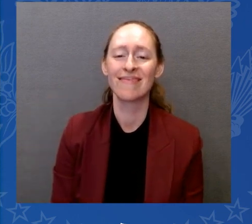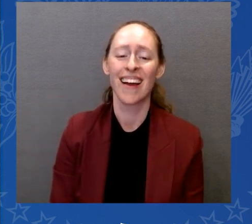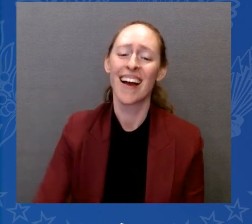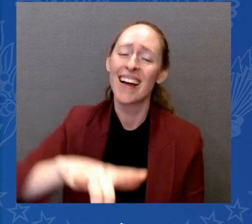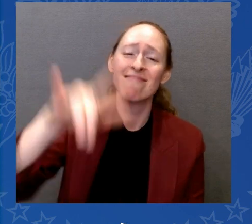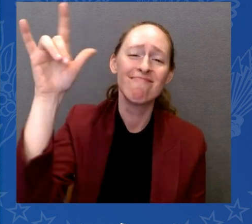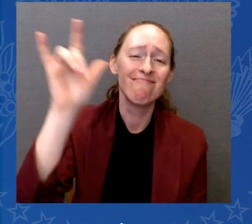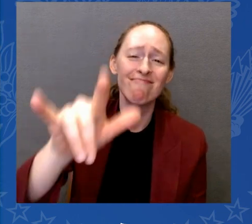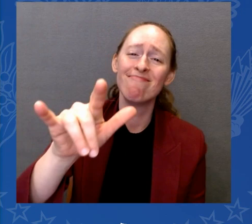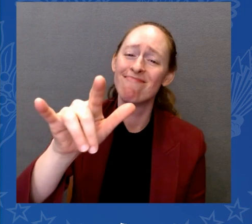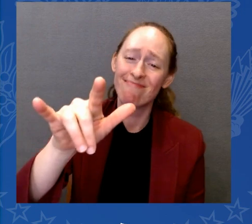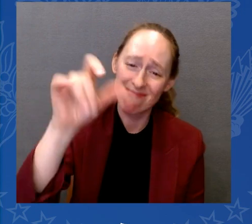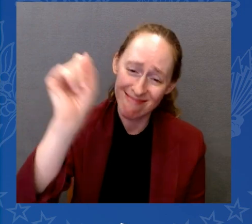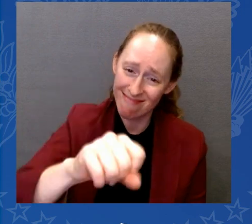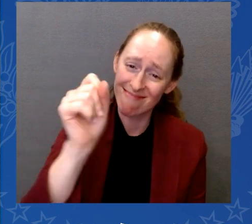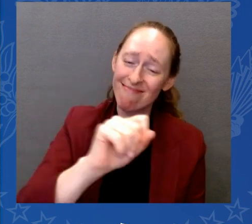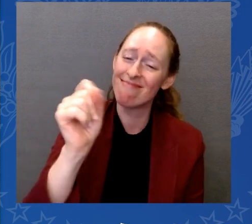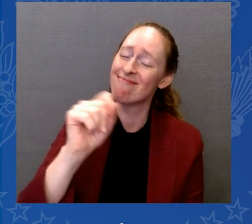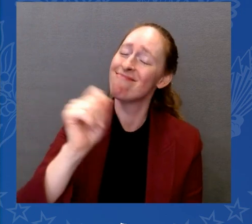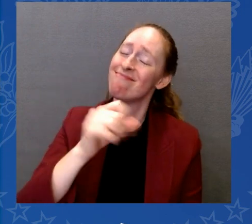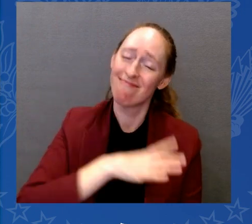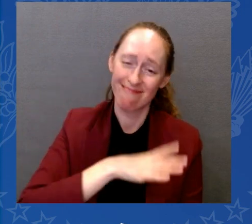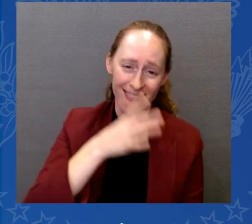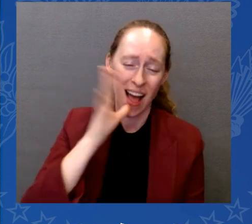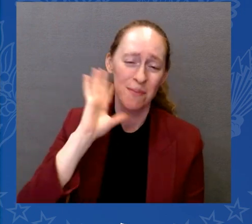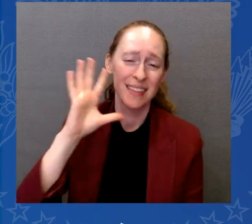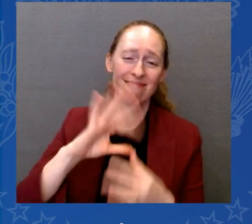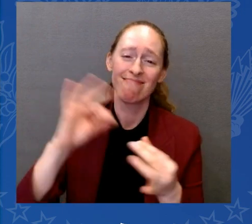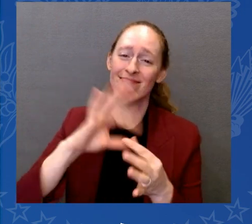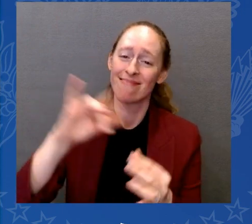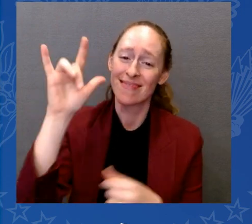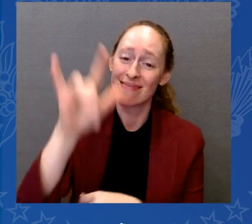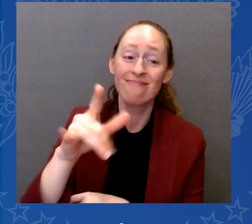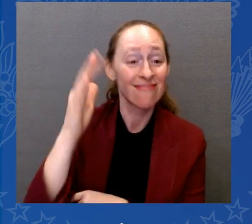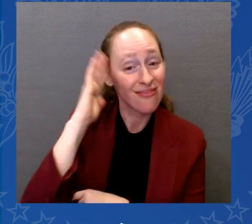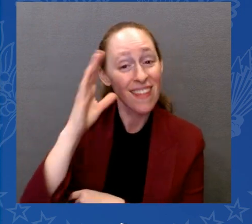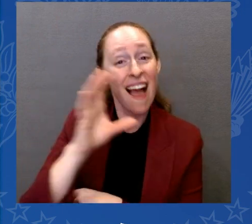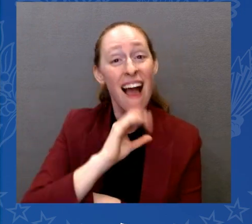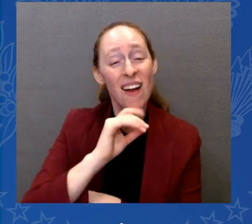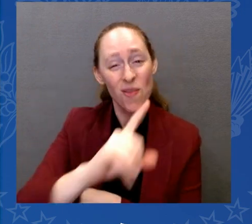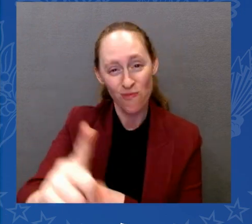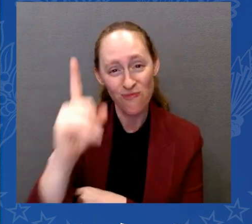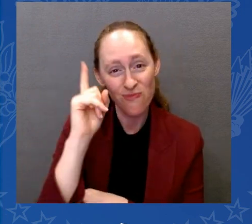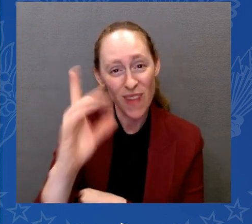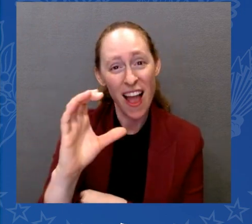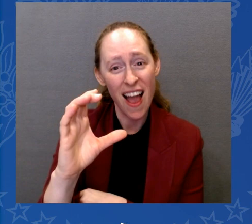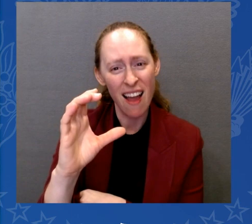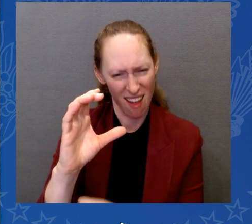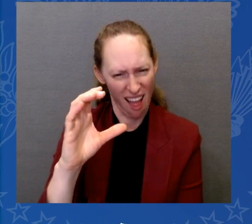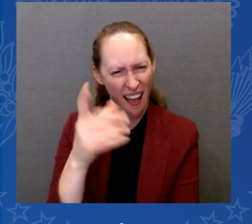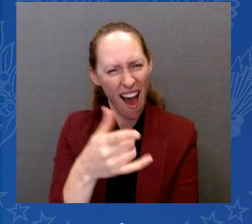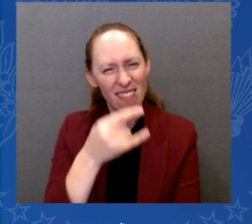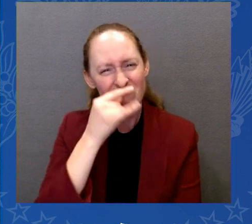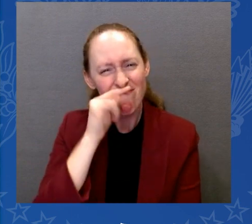A hundred years young. Enlisted in the Army at age 20, stationed at Camp Hale. Fought overseas.